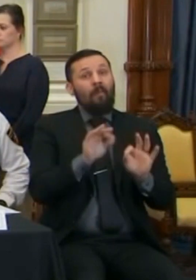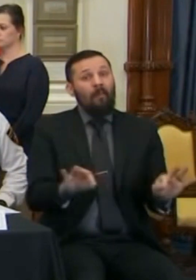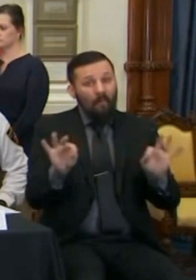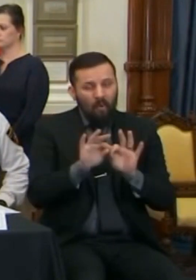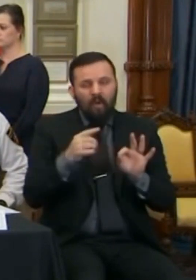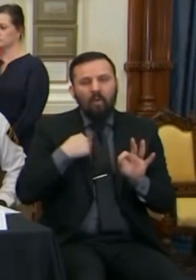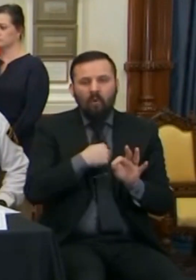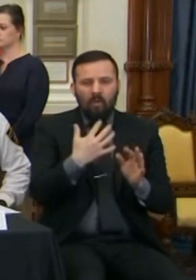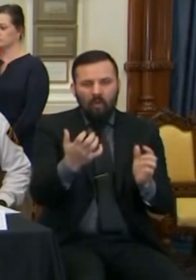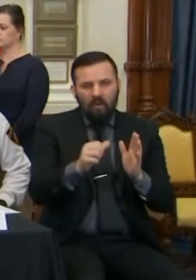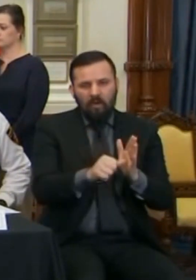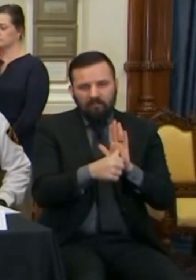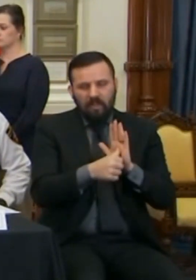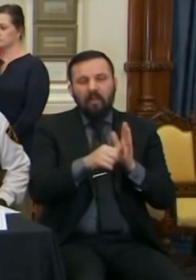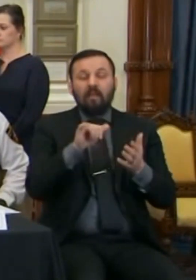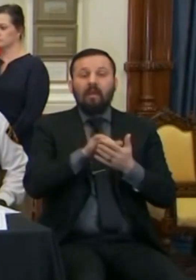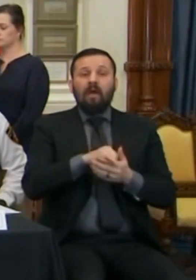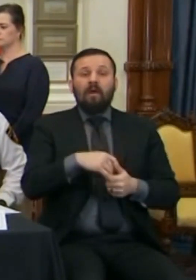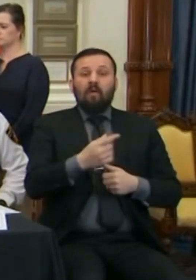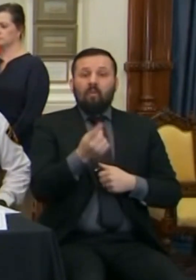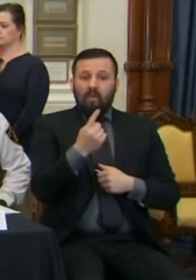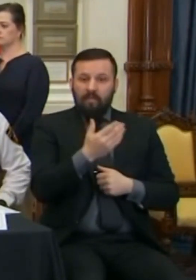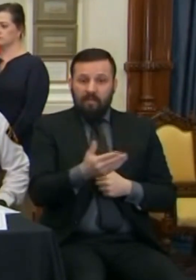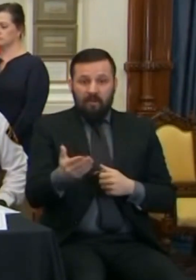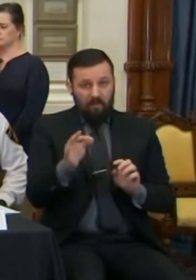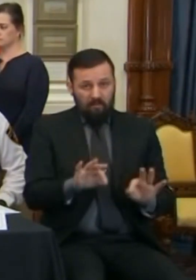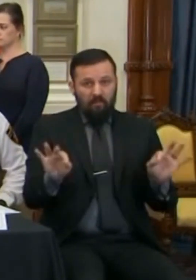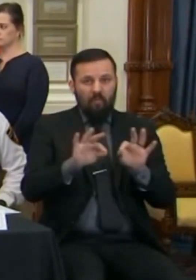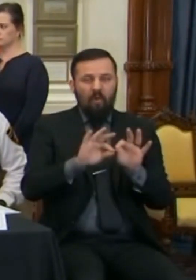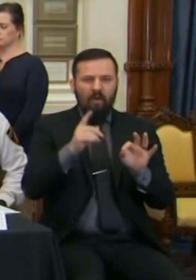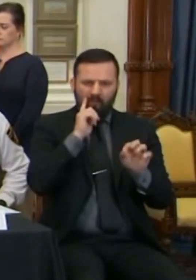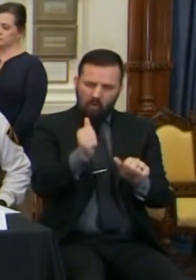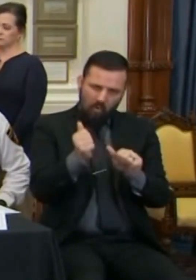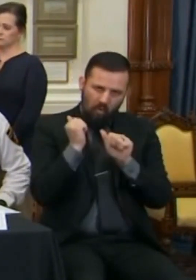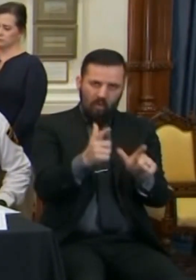emphasize that one thing important for all Texans to be able to access right